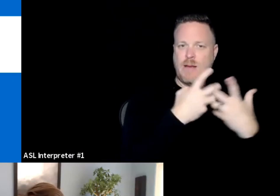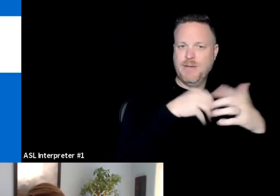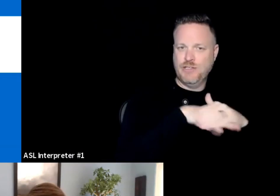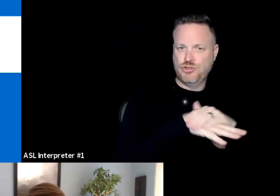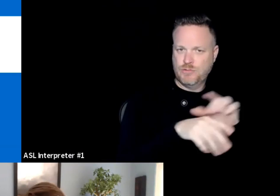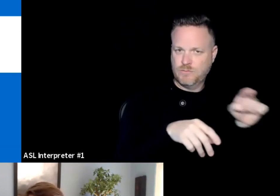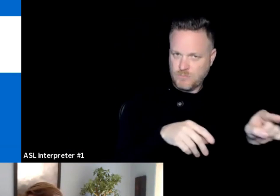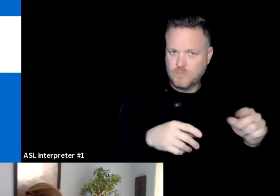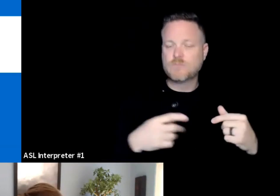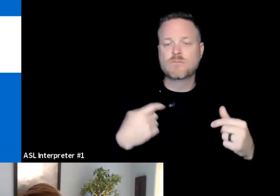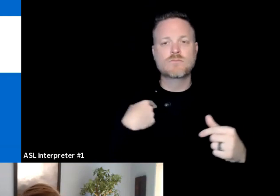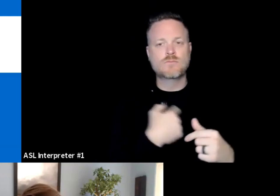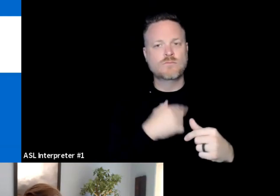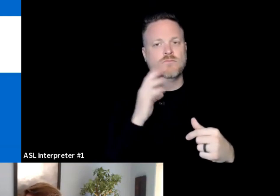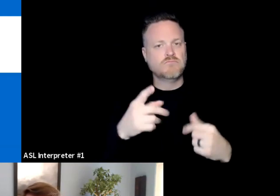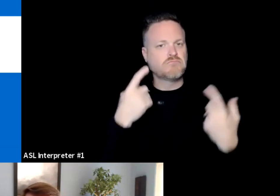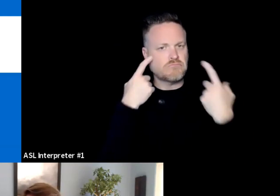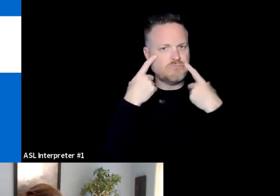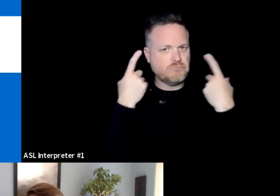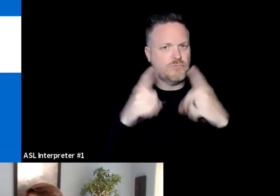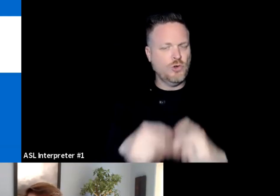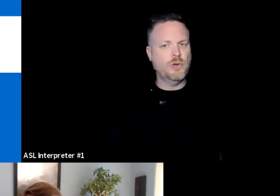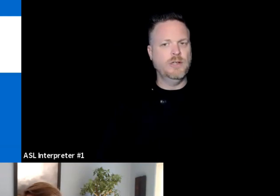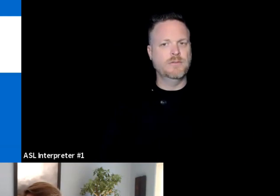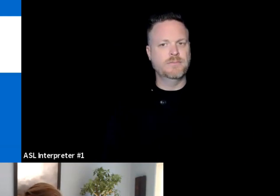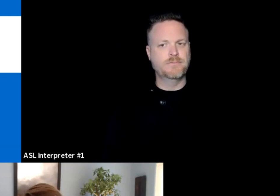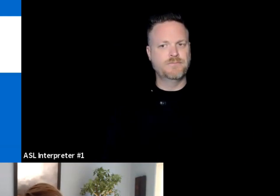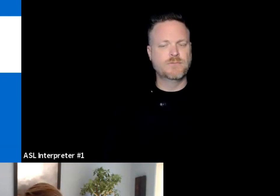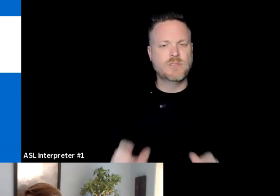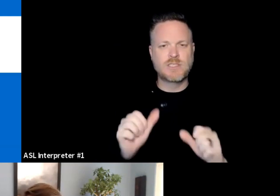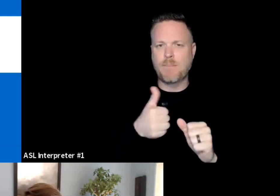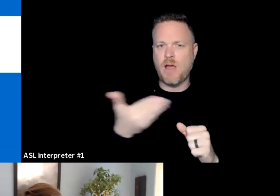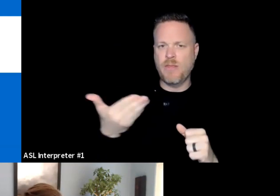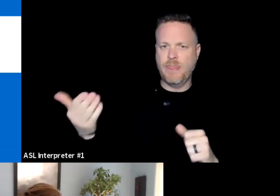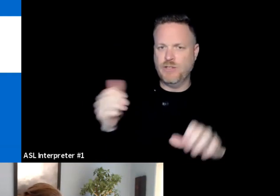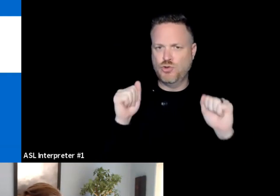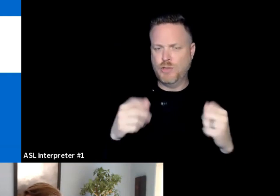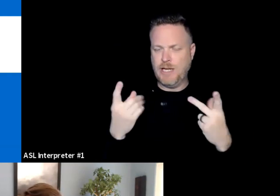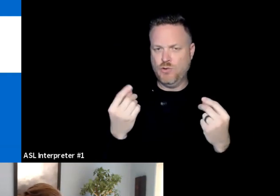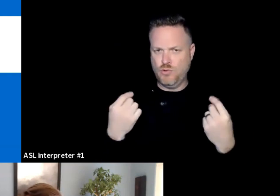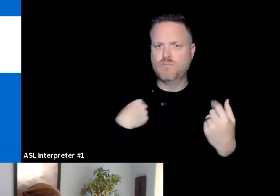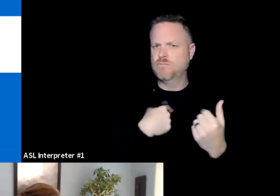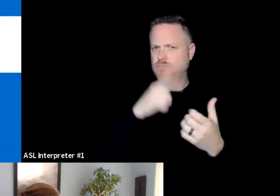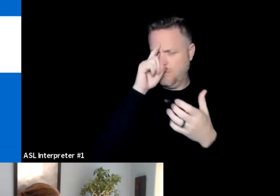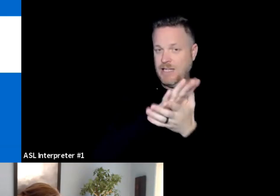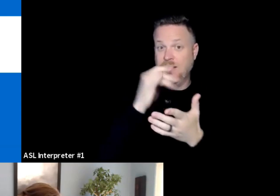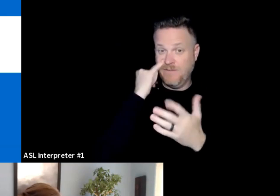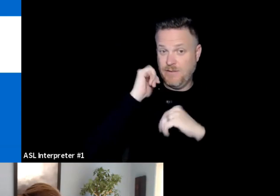While we agree there are other things to do, we believe that getting that form in the hand of all